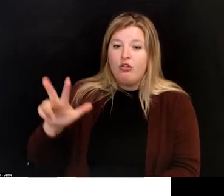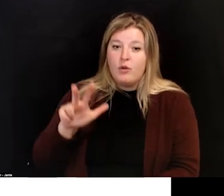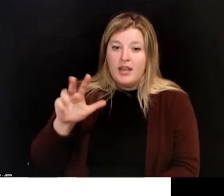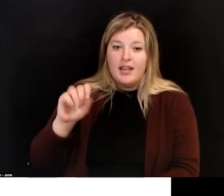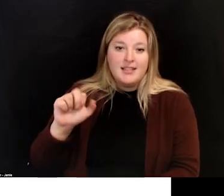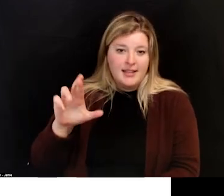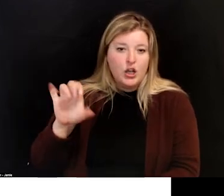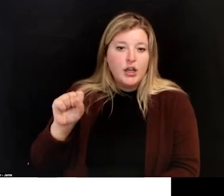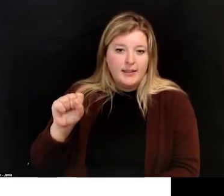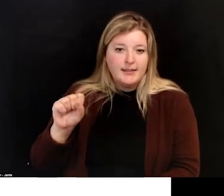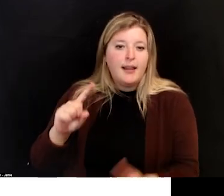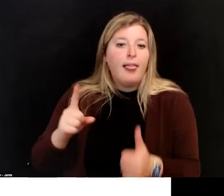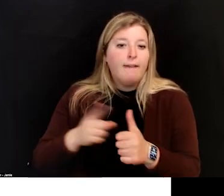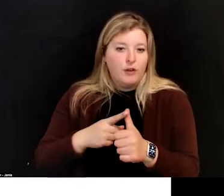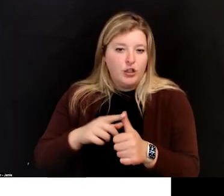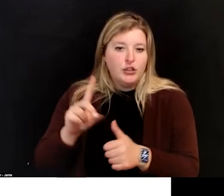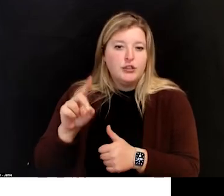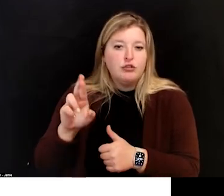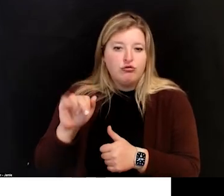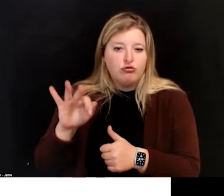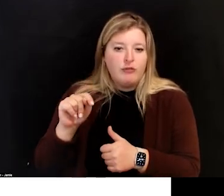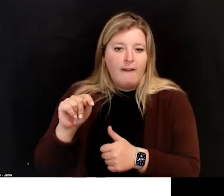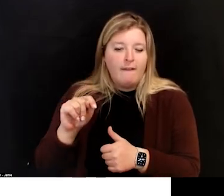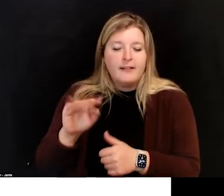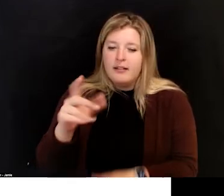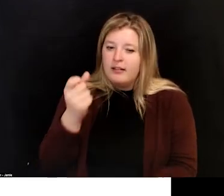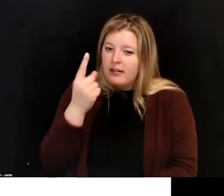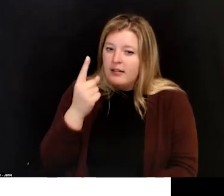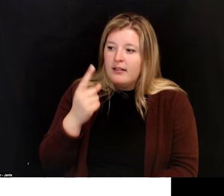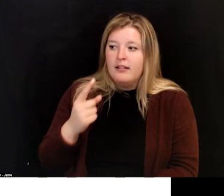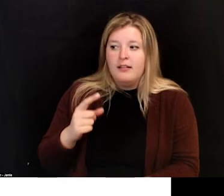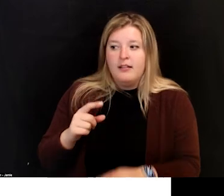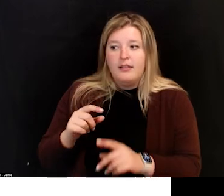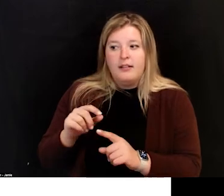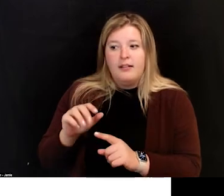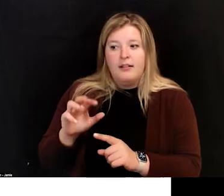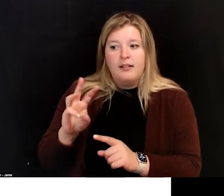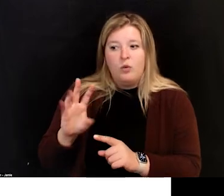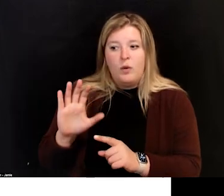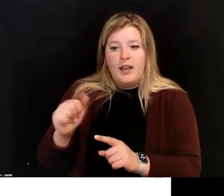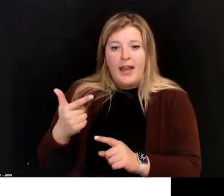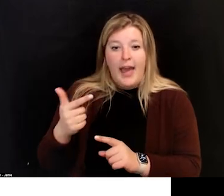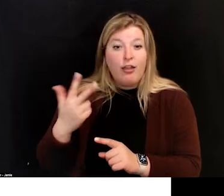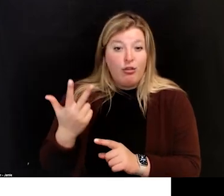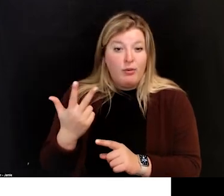And I cannot stress enough the challenges we've laid in front of us as far as requirements are hard.